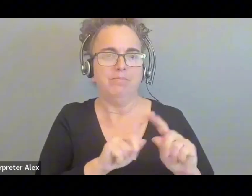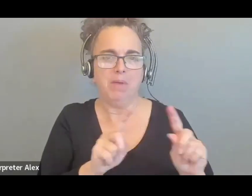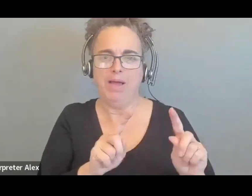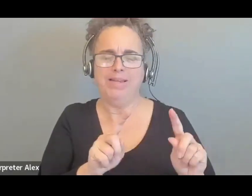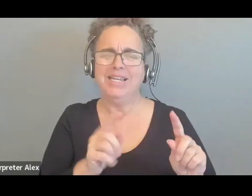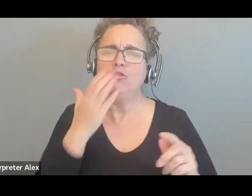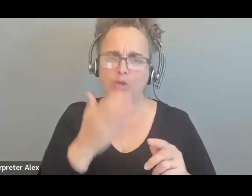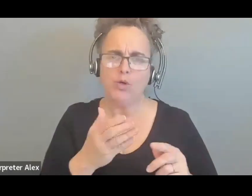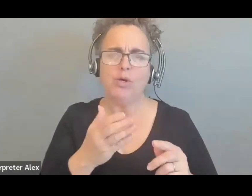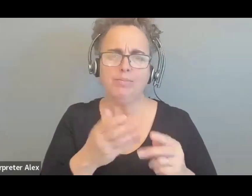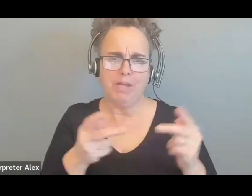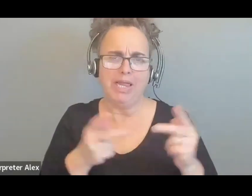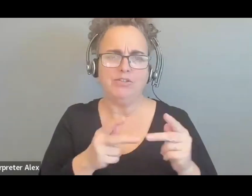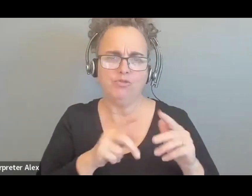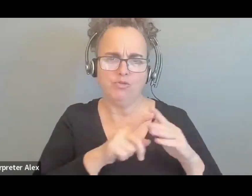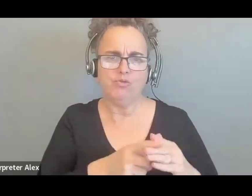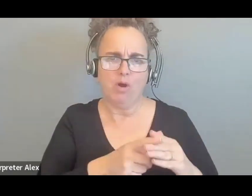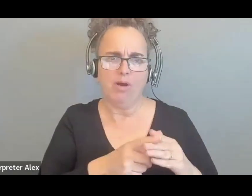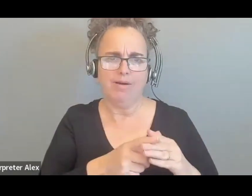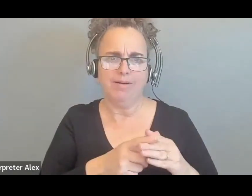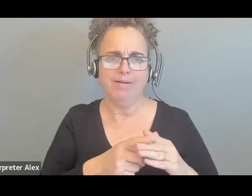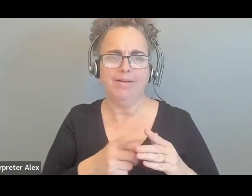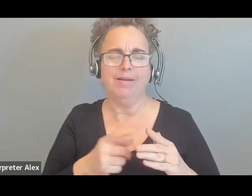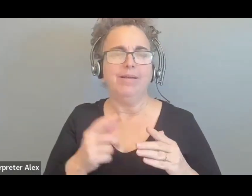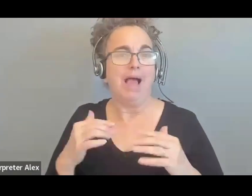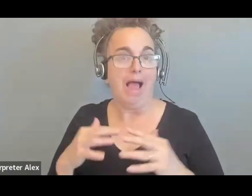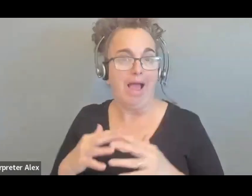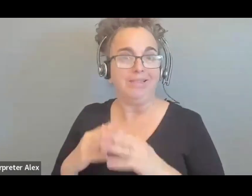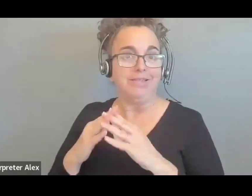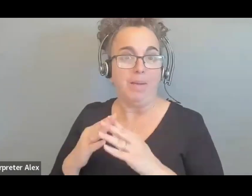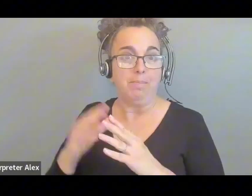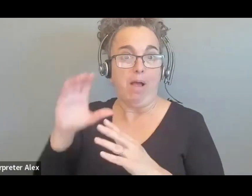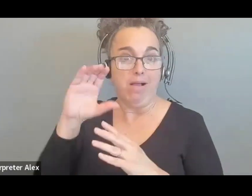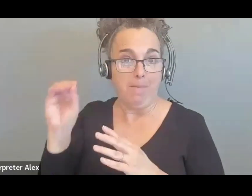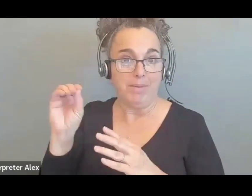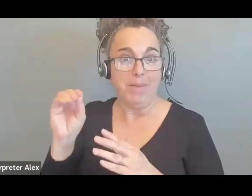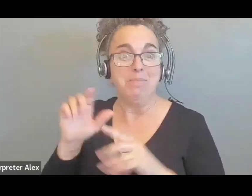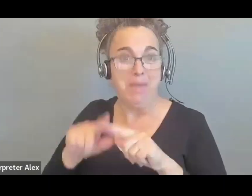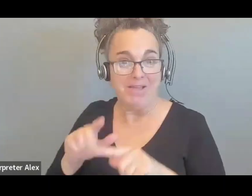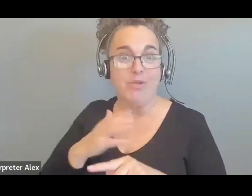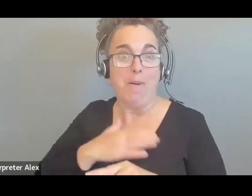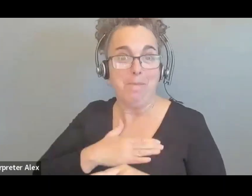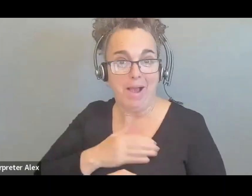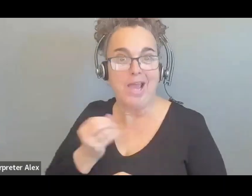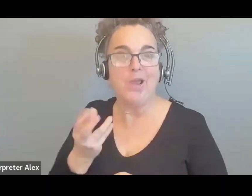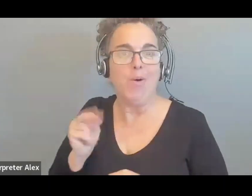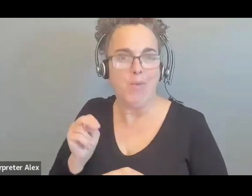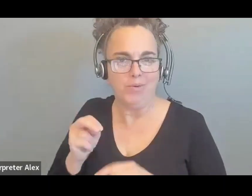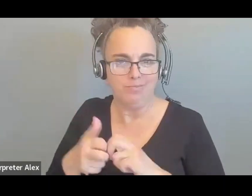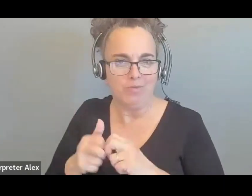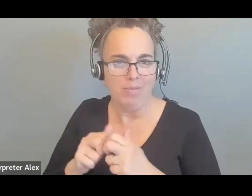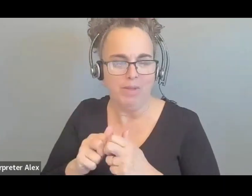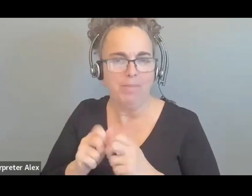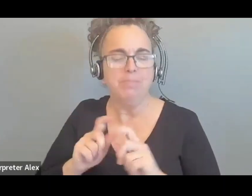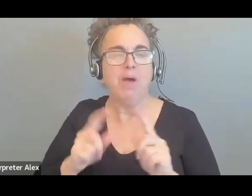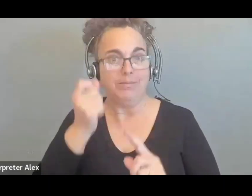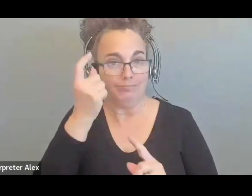for a company. I've built a company based on my own problem. The problem comes is your problem.